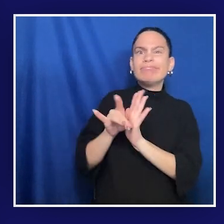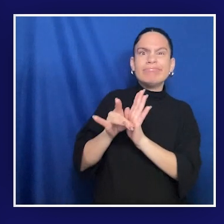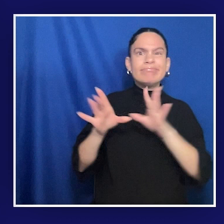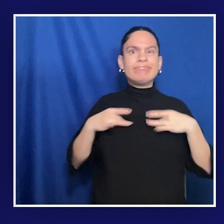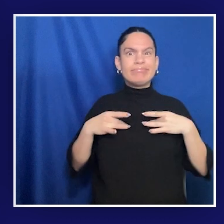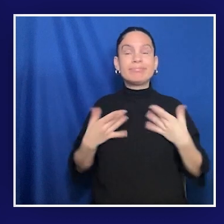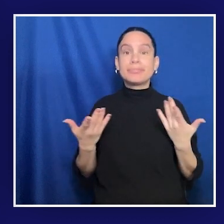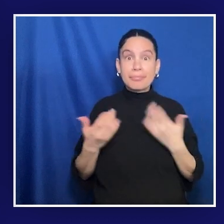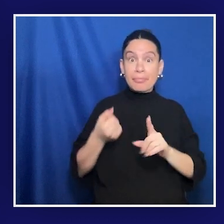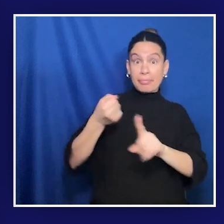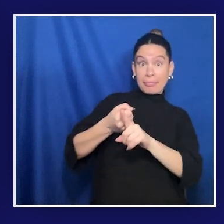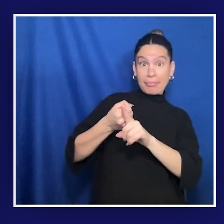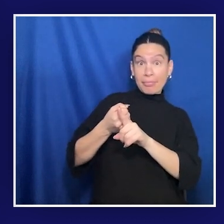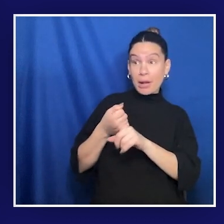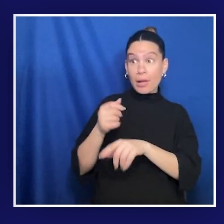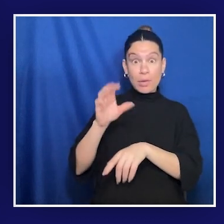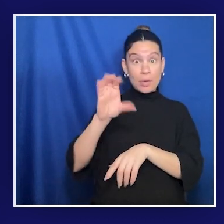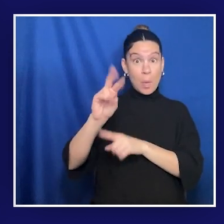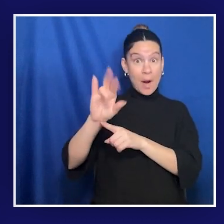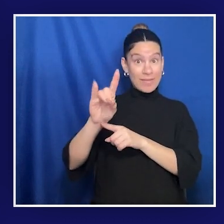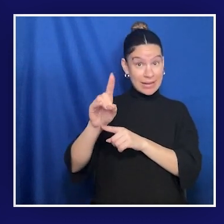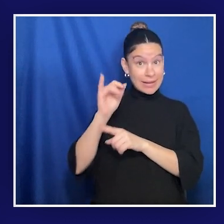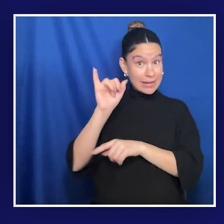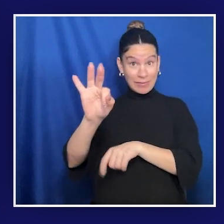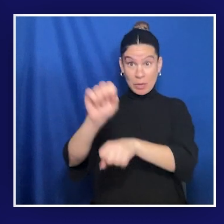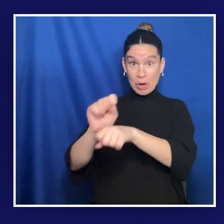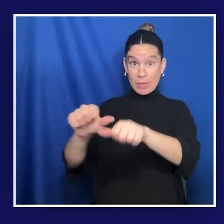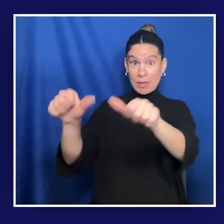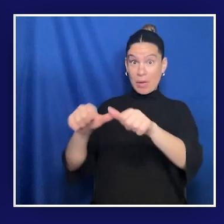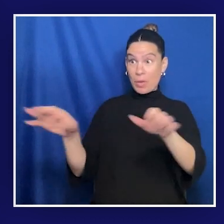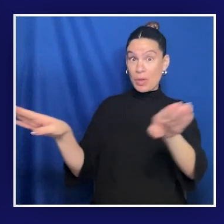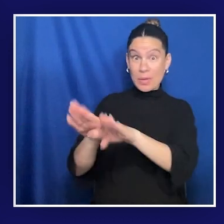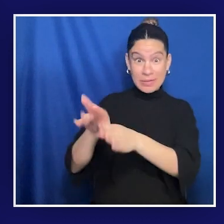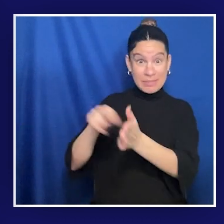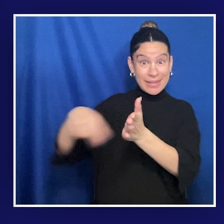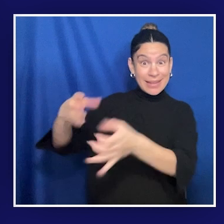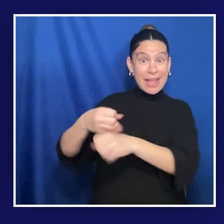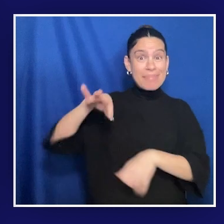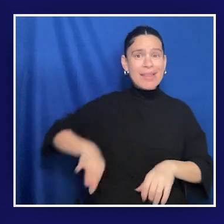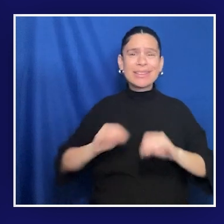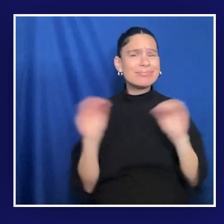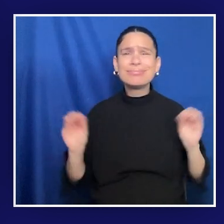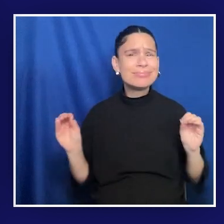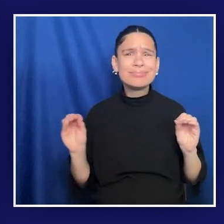And during the COVID-19 pandemic, if a workshop closed down, many workers weren't entitled to benefits.